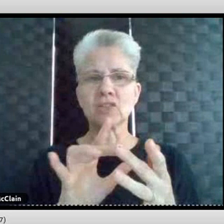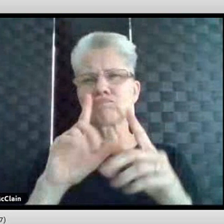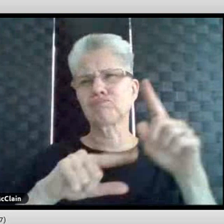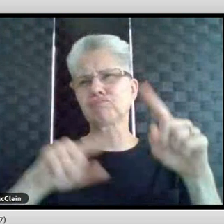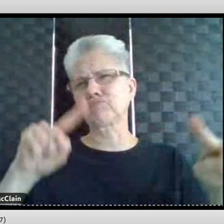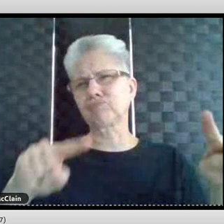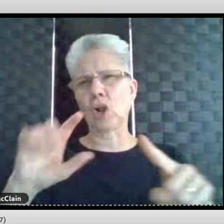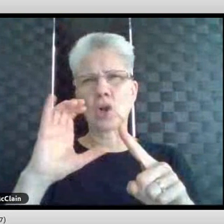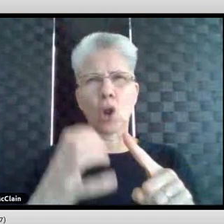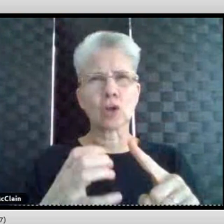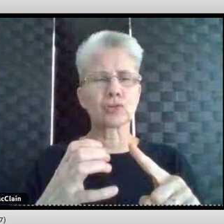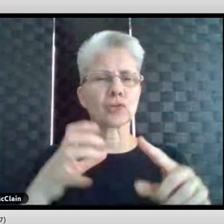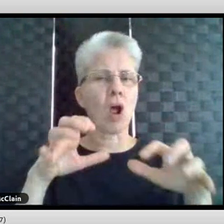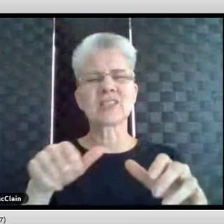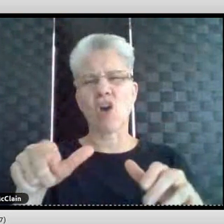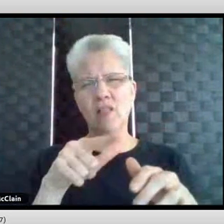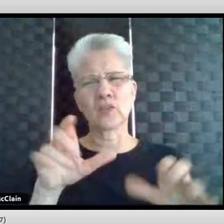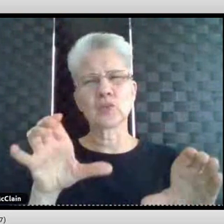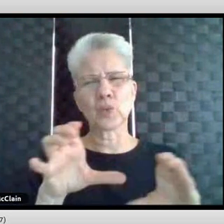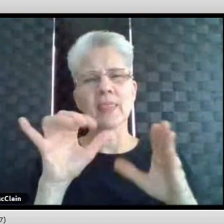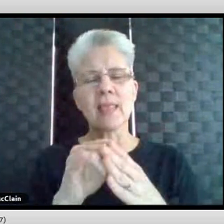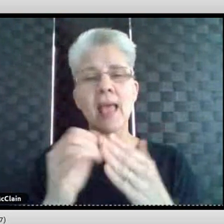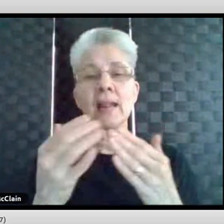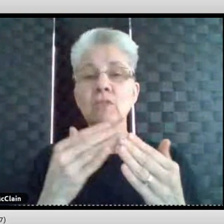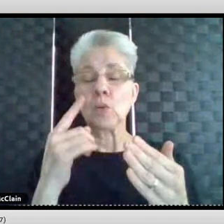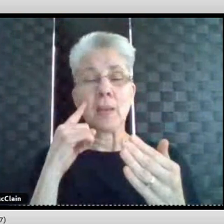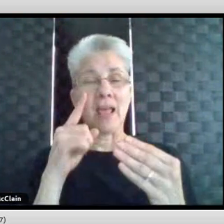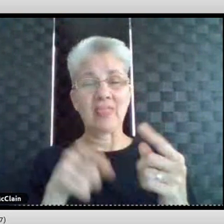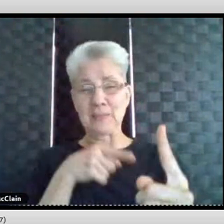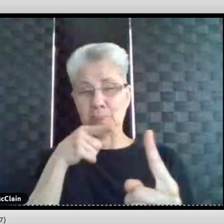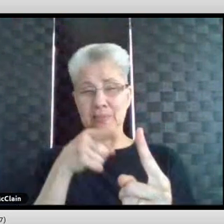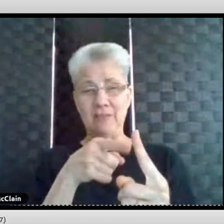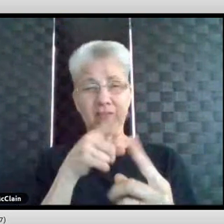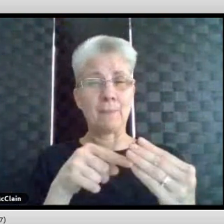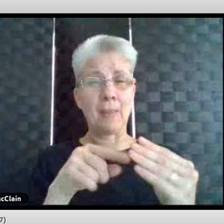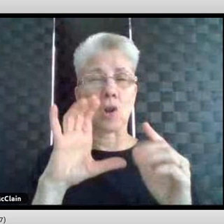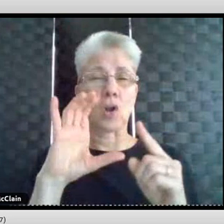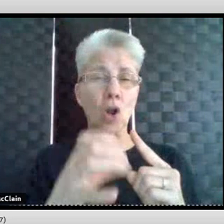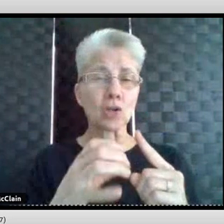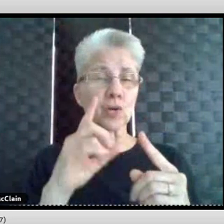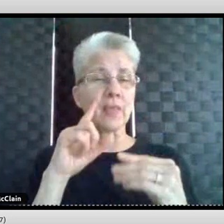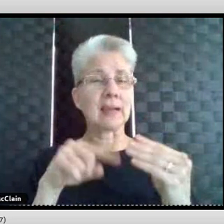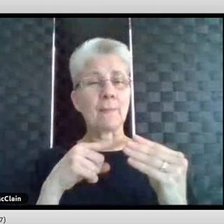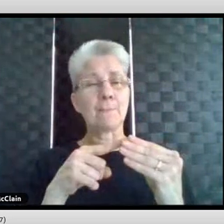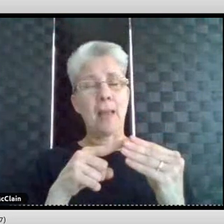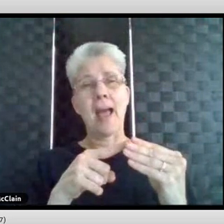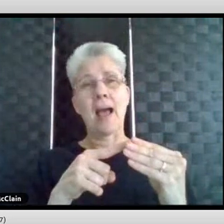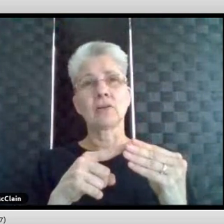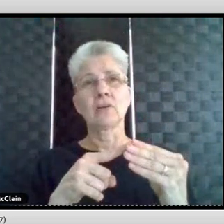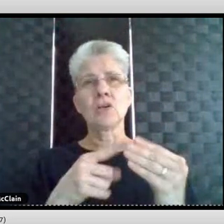which all of you are. Even though you may not be thinking specifically about cultural when you're thinking about the long tail,